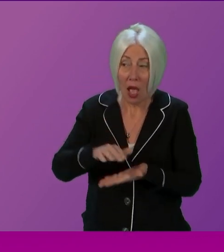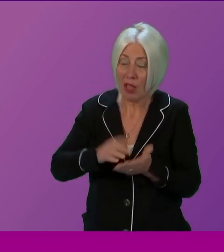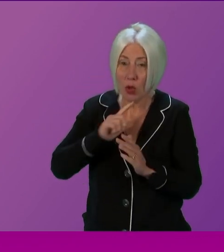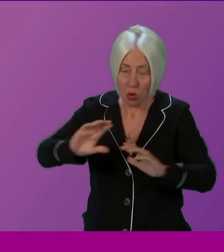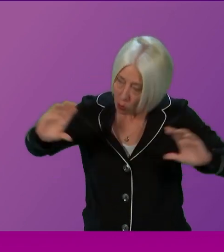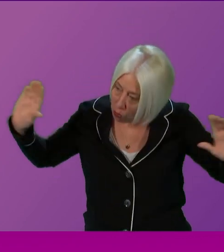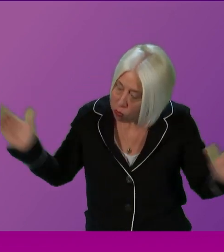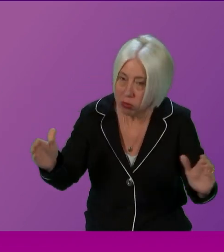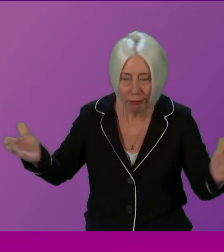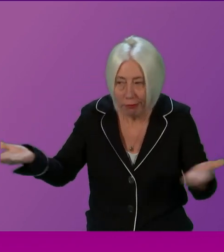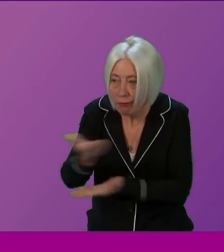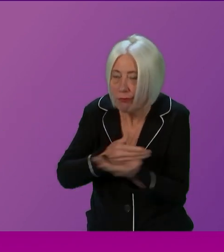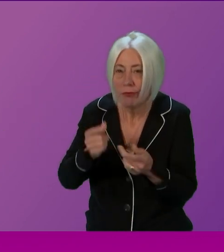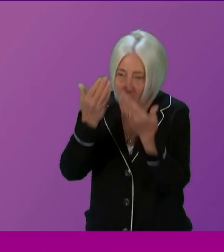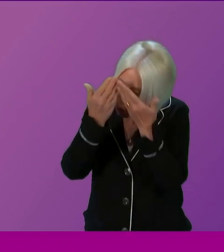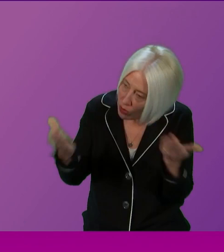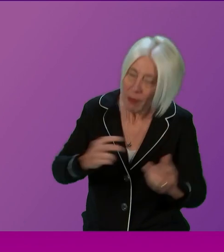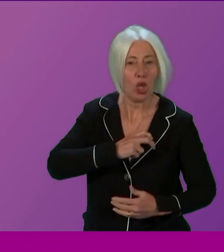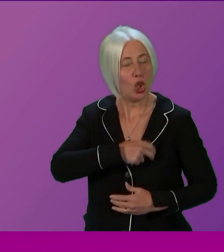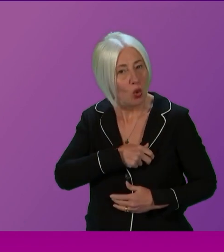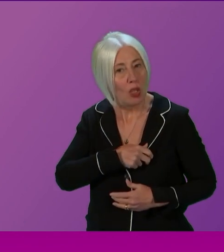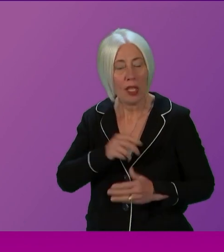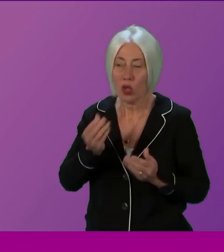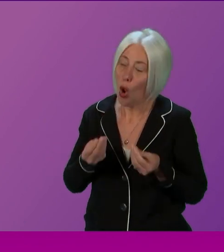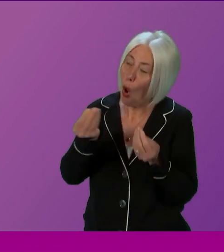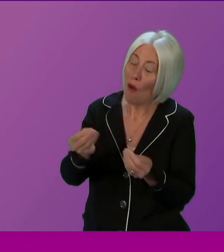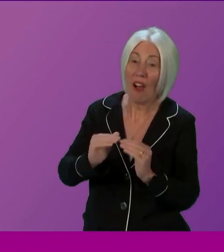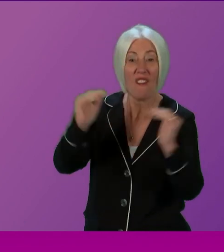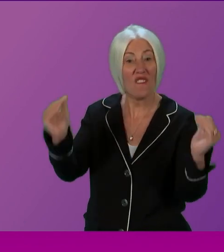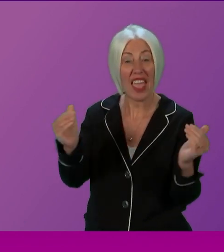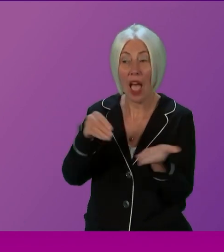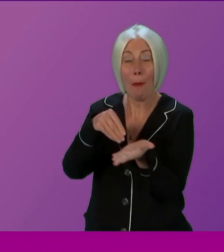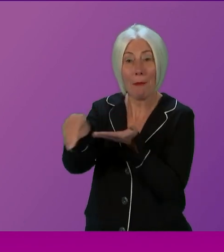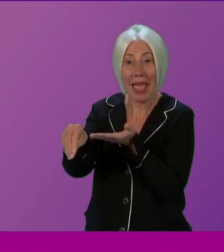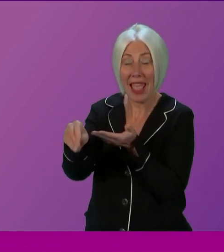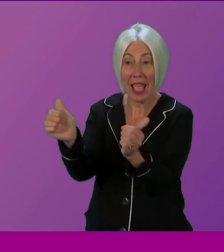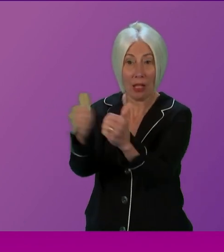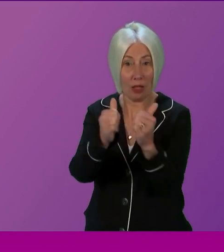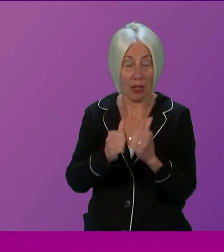trade unions and to negotiate fair pay deals. If only that were happening in other parts of the UK